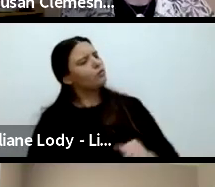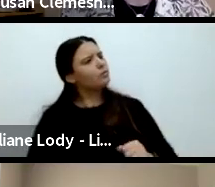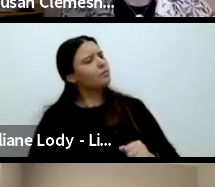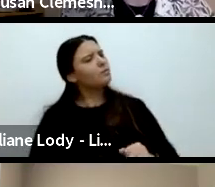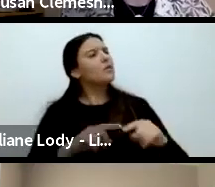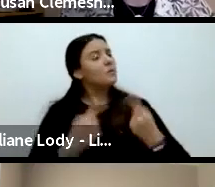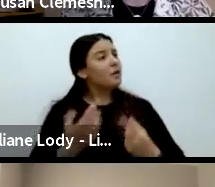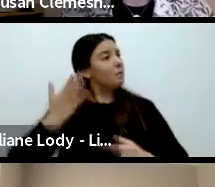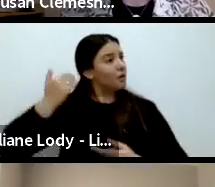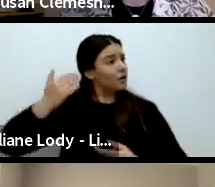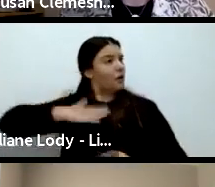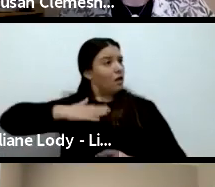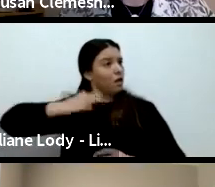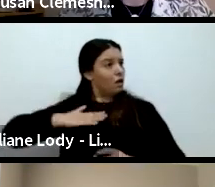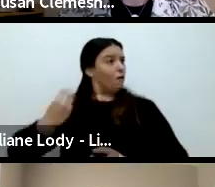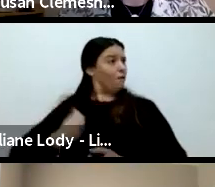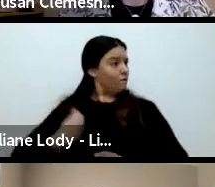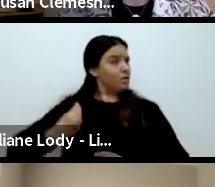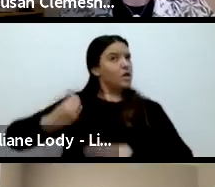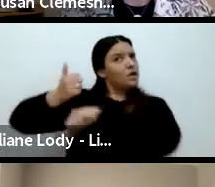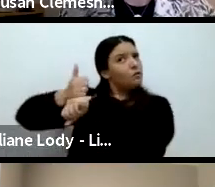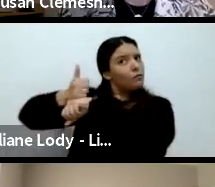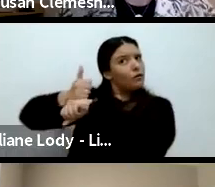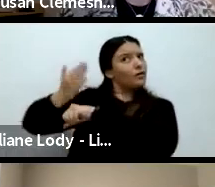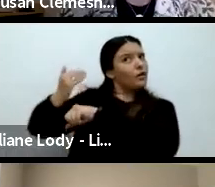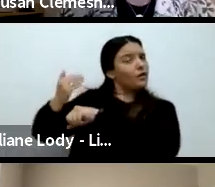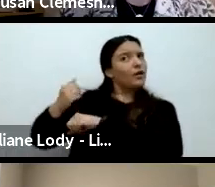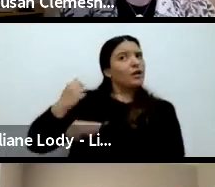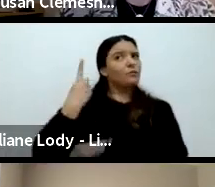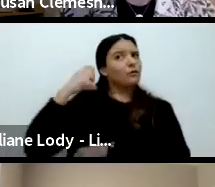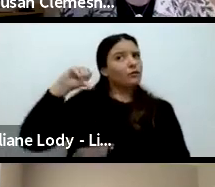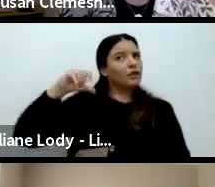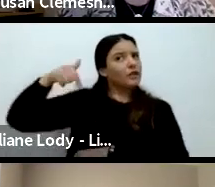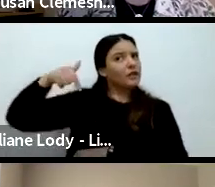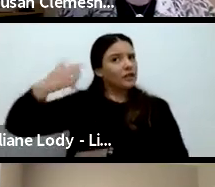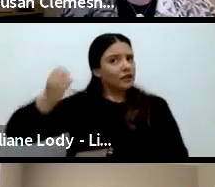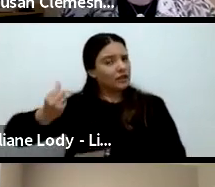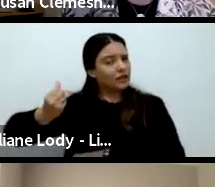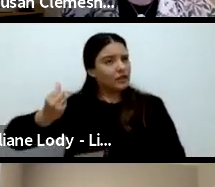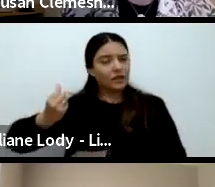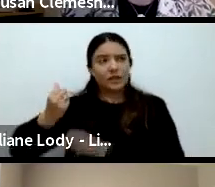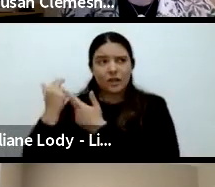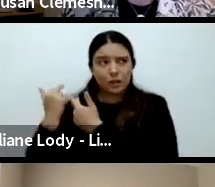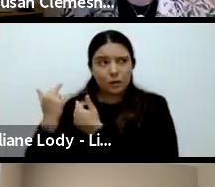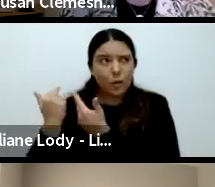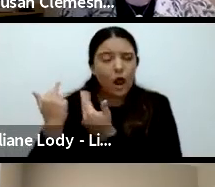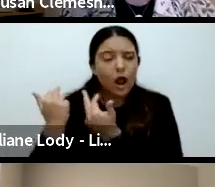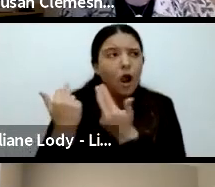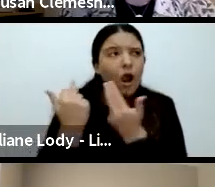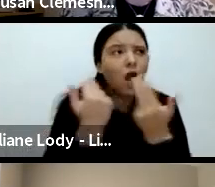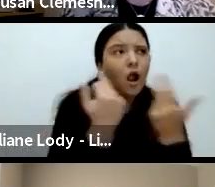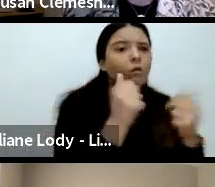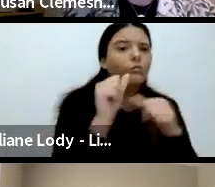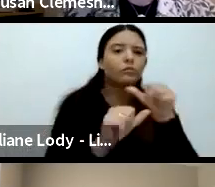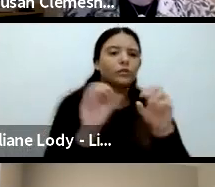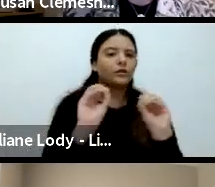in 1976, when I started to. ching And nothing's changed. So this these are very So this these are very into